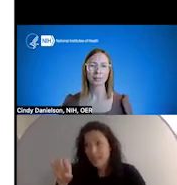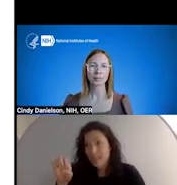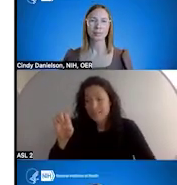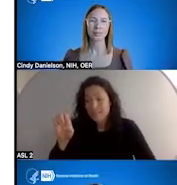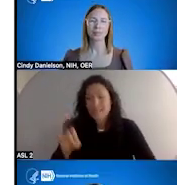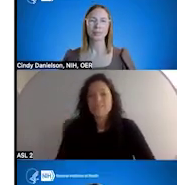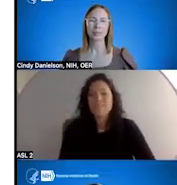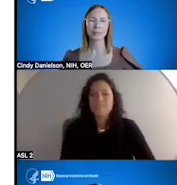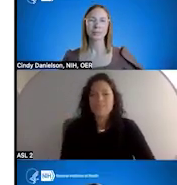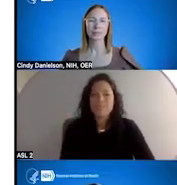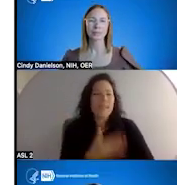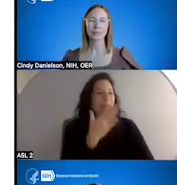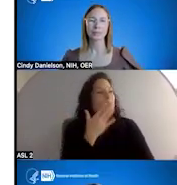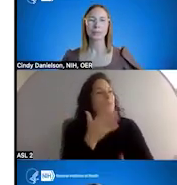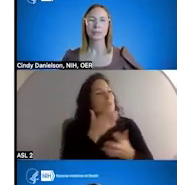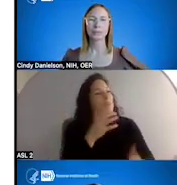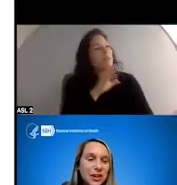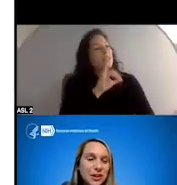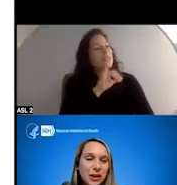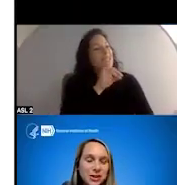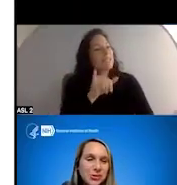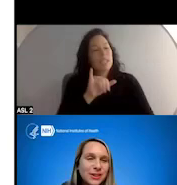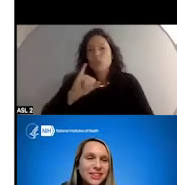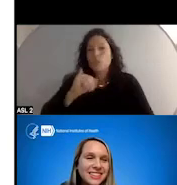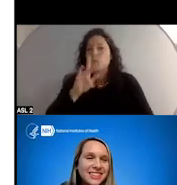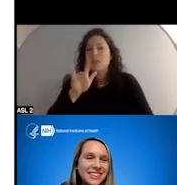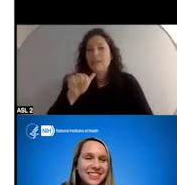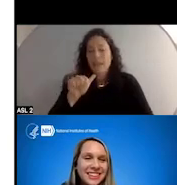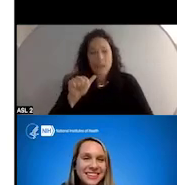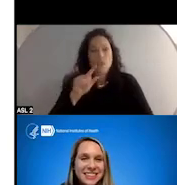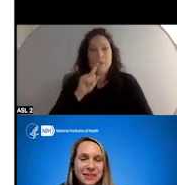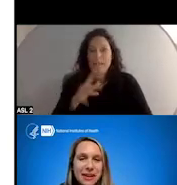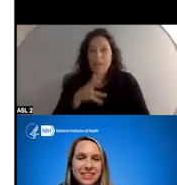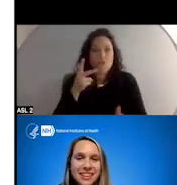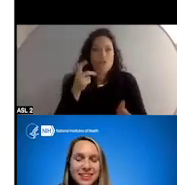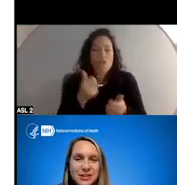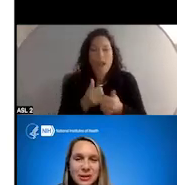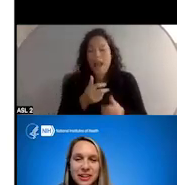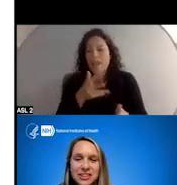Elyse Sullivan: Thanks so much, Cindy and Julia. This was a crash course in DMS. Thank you so much.